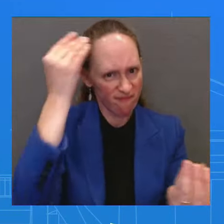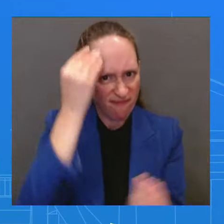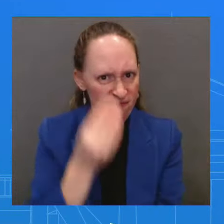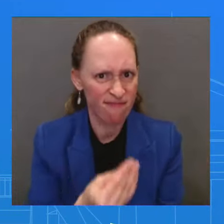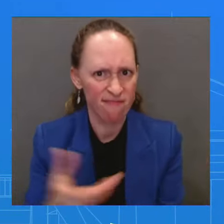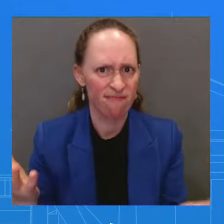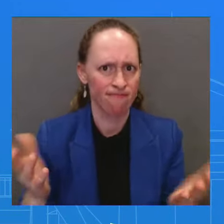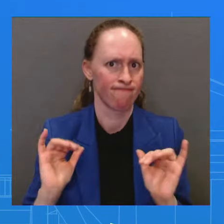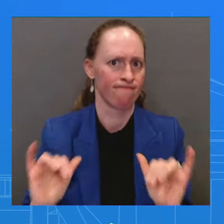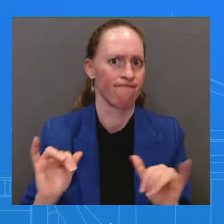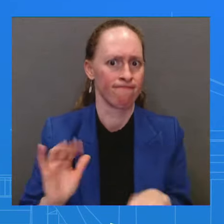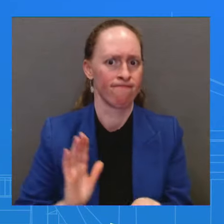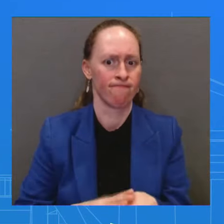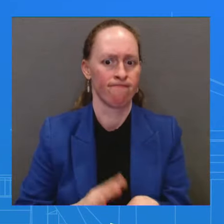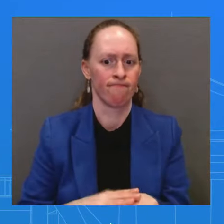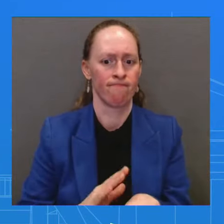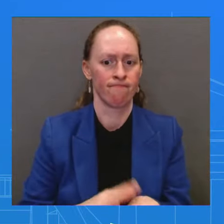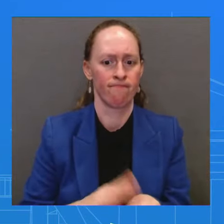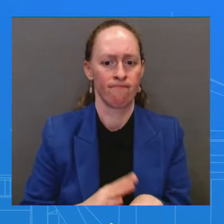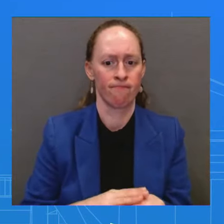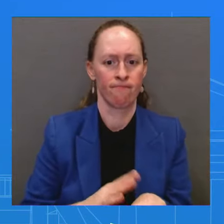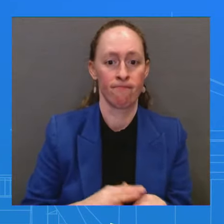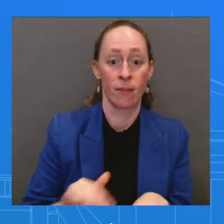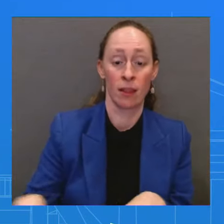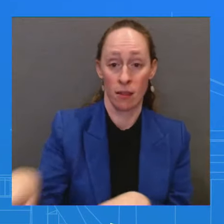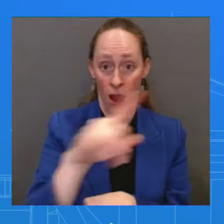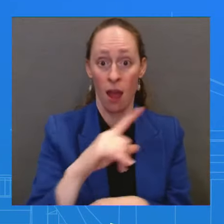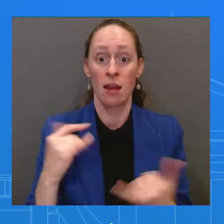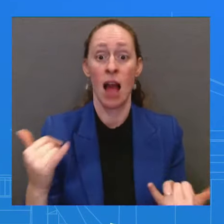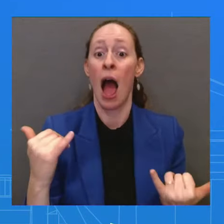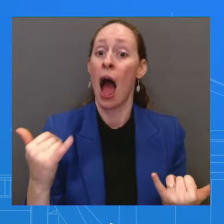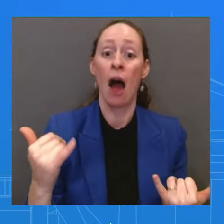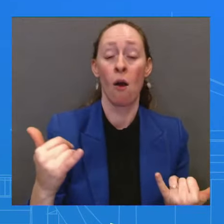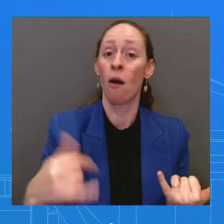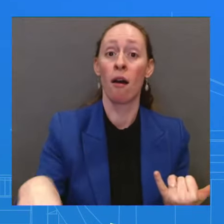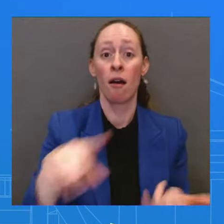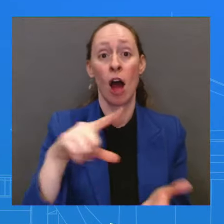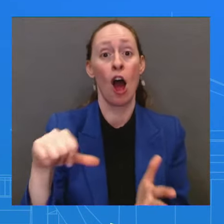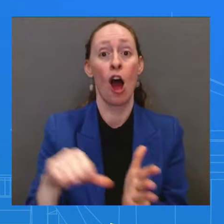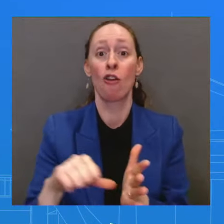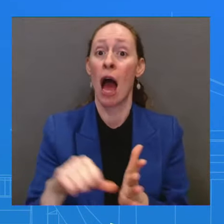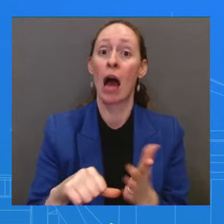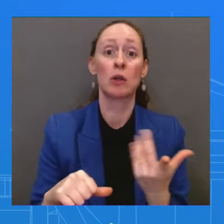And is that something that we're going to see more of if Ukraine aid continues to be stalled? Ms. Jean-Pierre: So, look, I'm not --